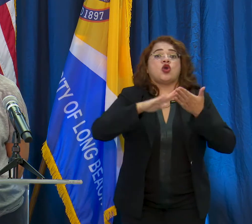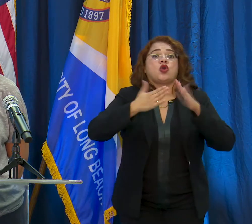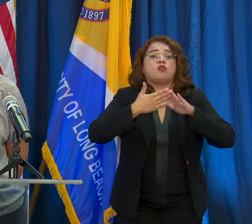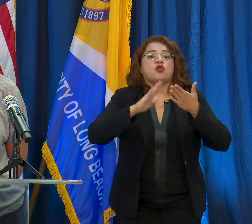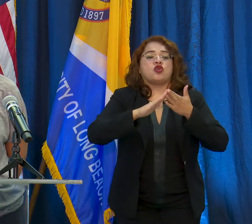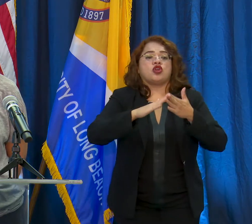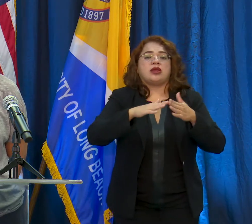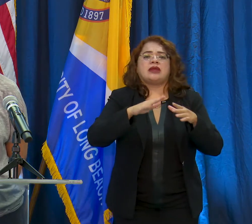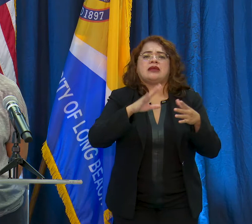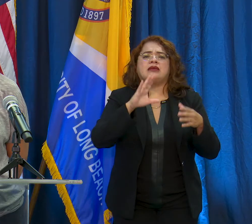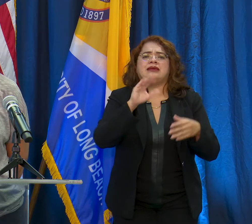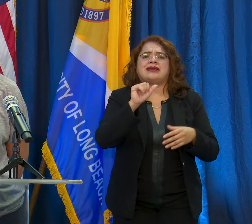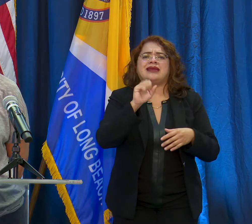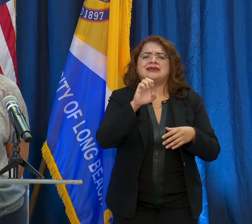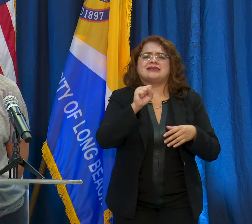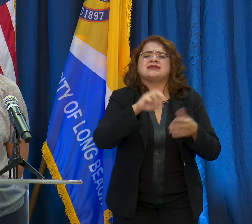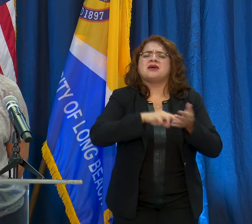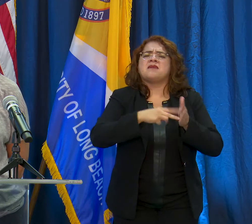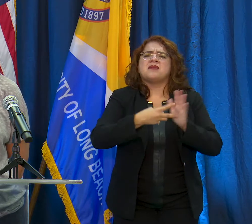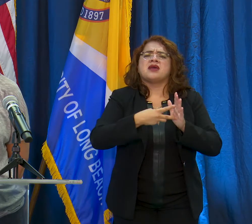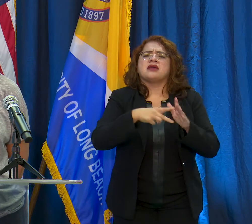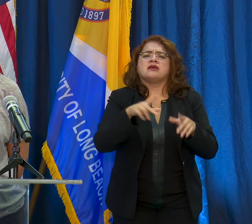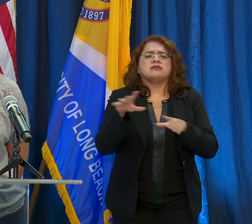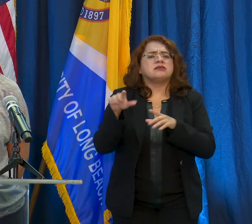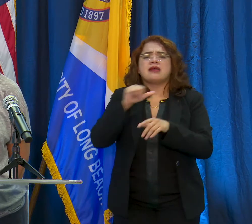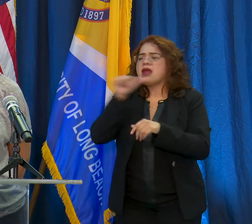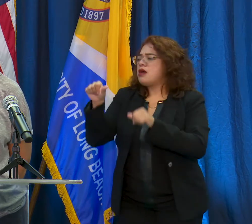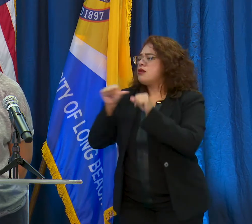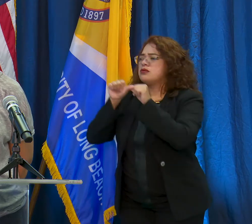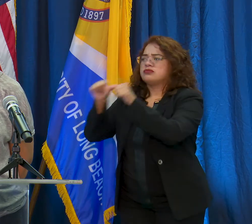which is those that are outside of the long-term care facilities--